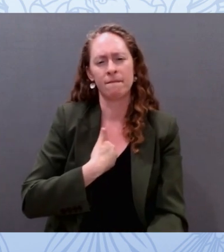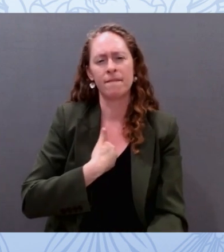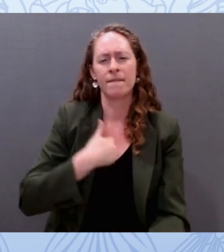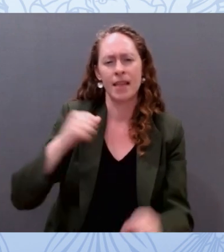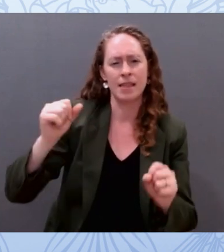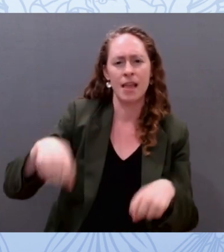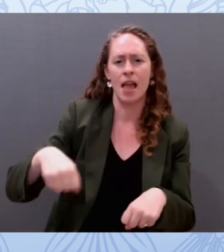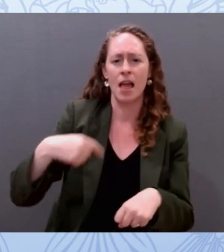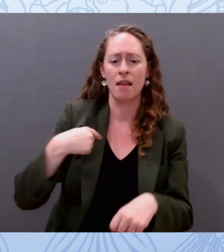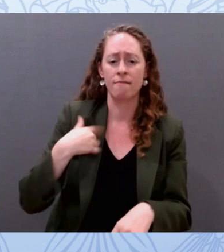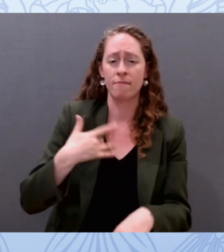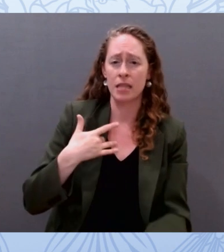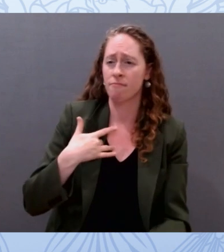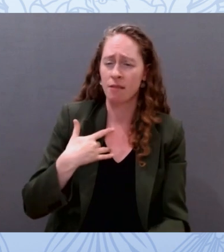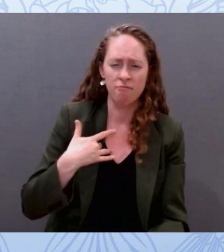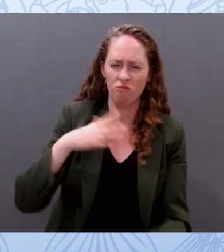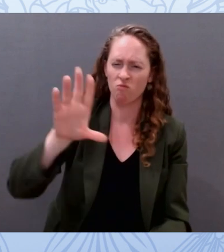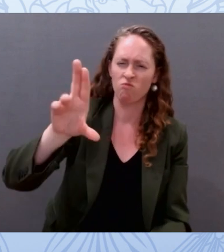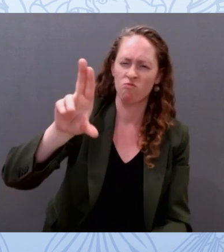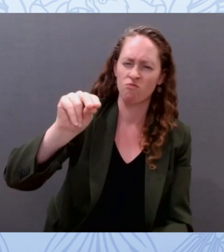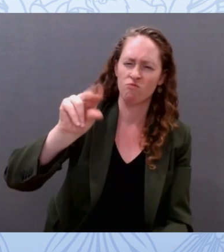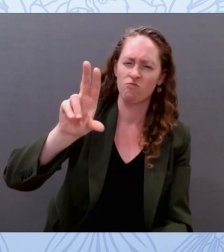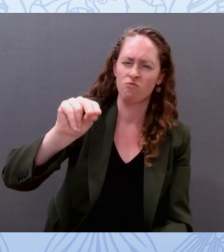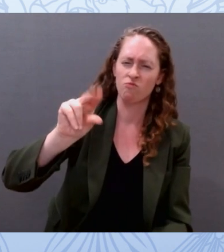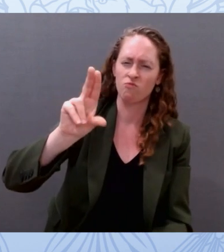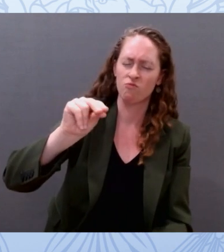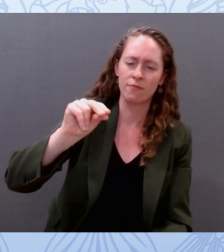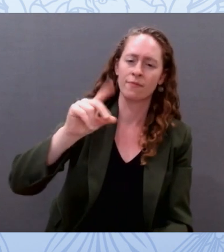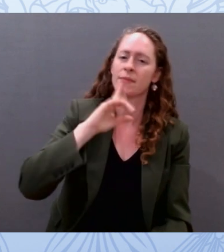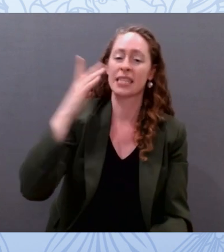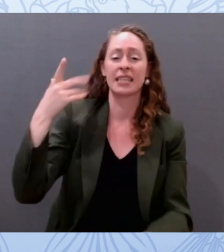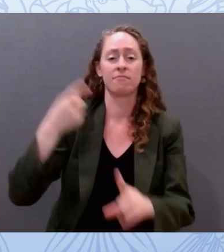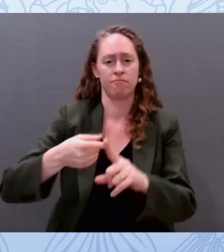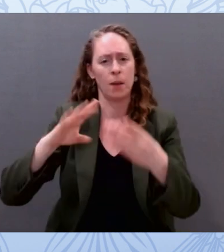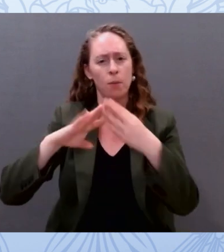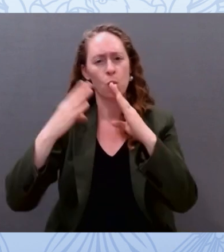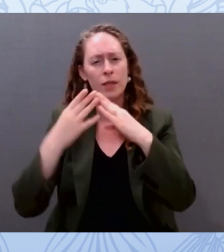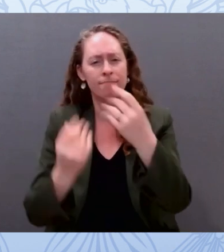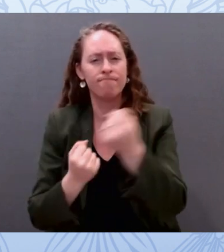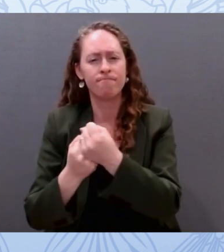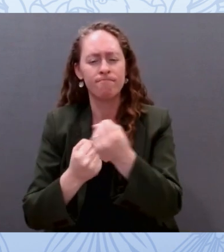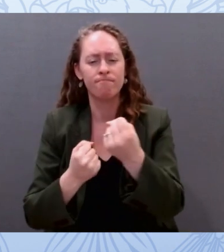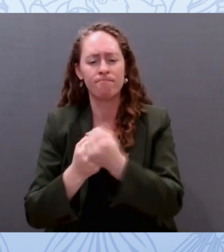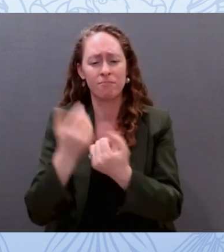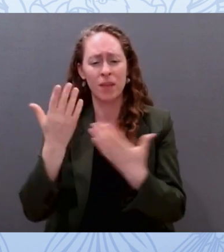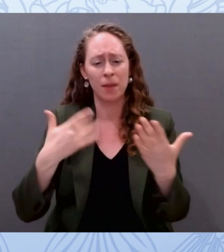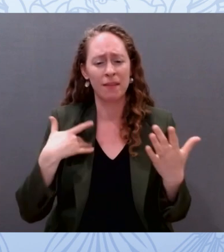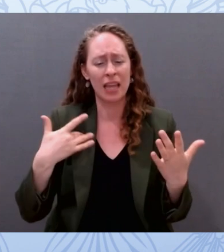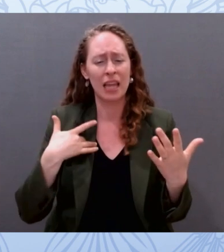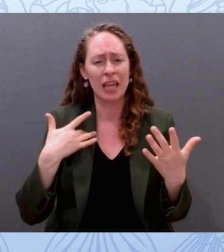that sees not just the best of who you are, but the beauty of who you are becoming.